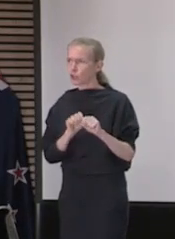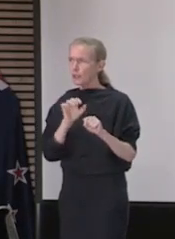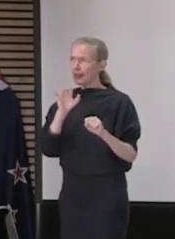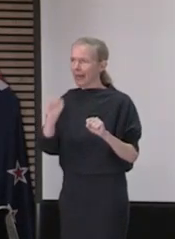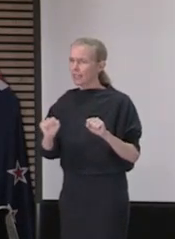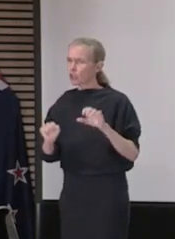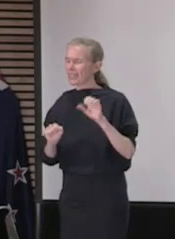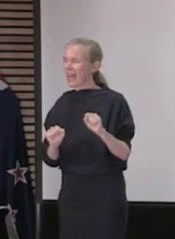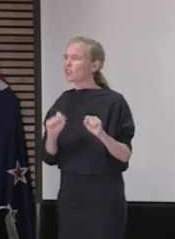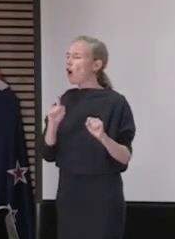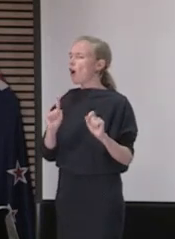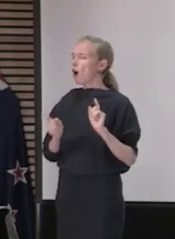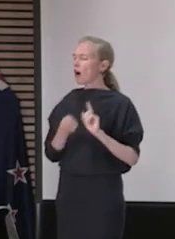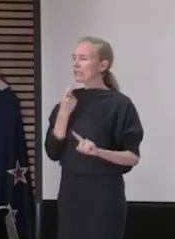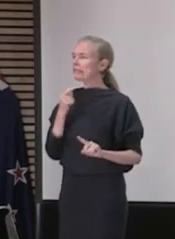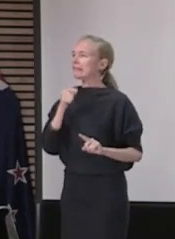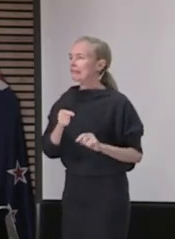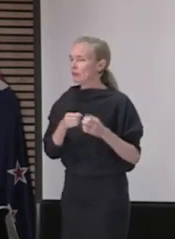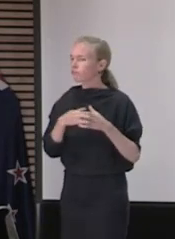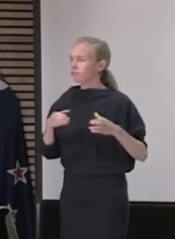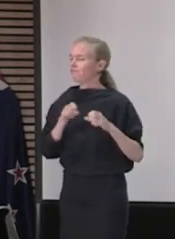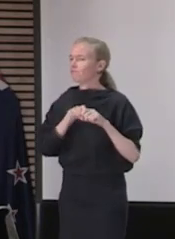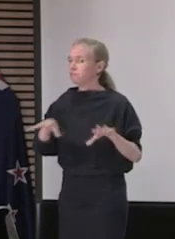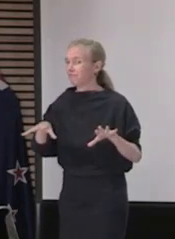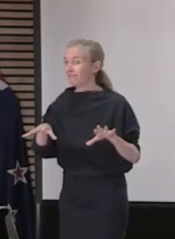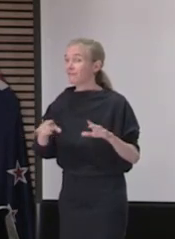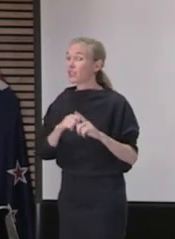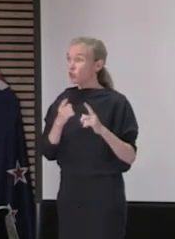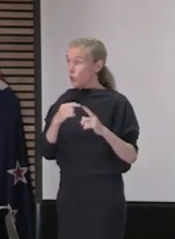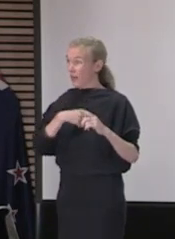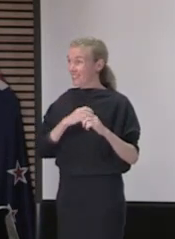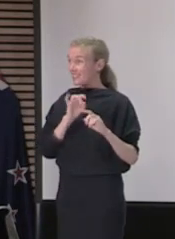knowyou've got a cluster, and thenonce they do reach that level, then, of course, we startinvestigating